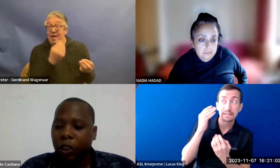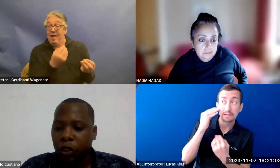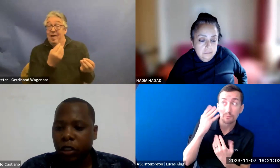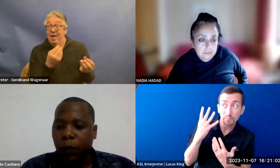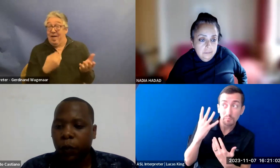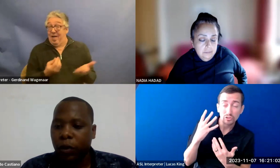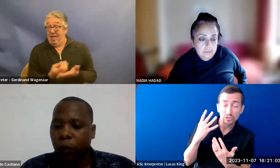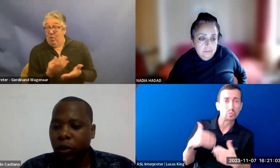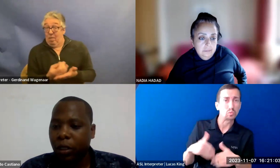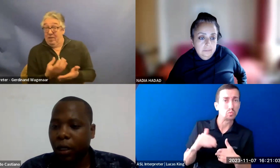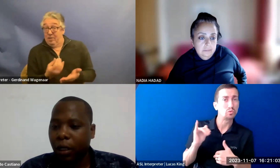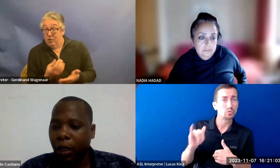So the relationship